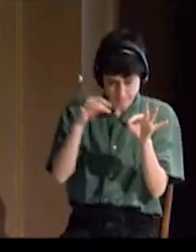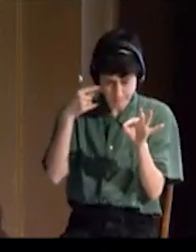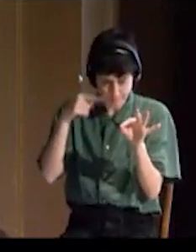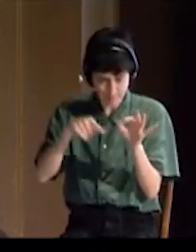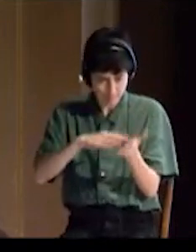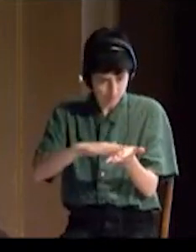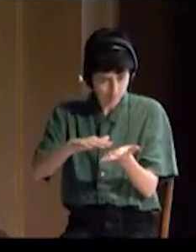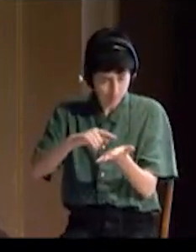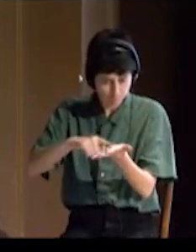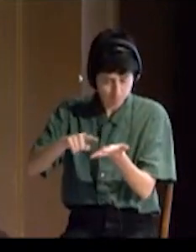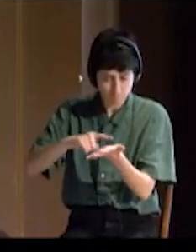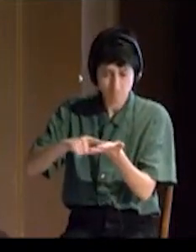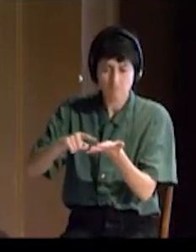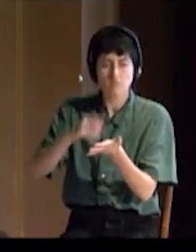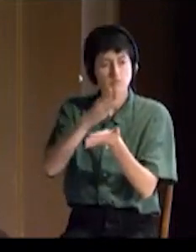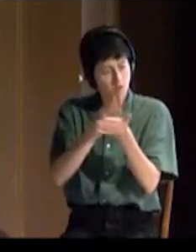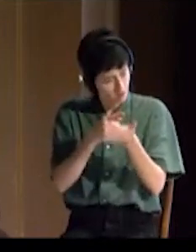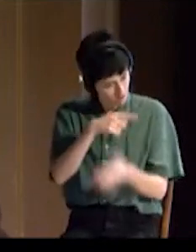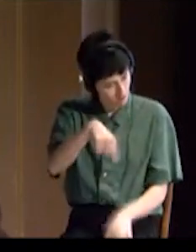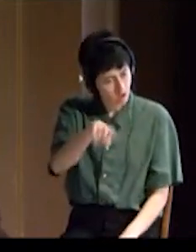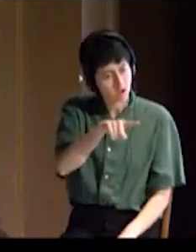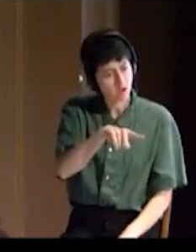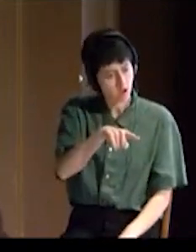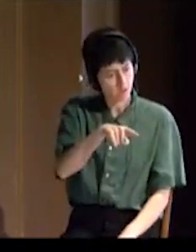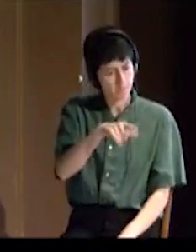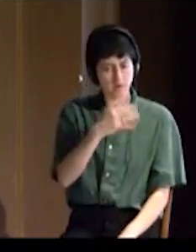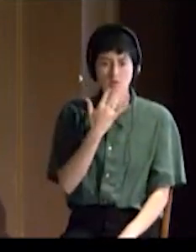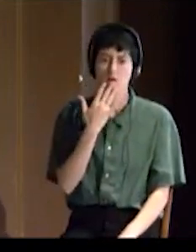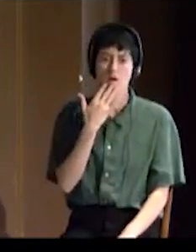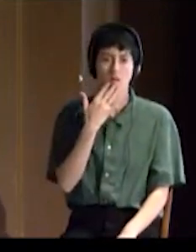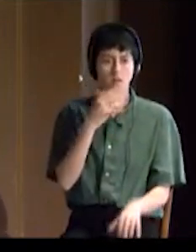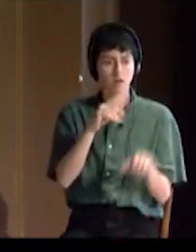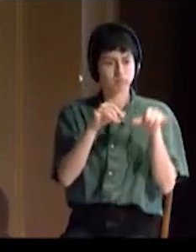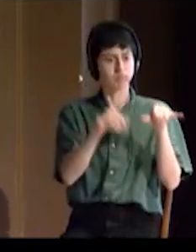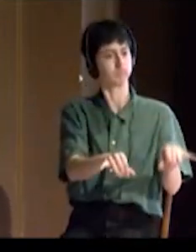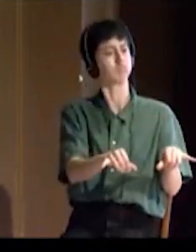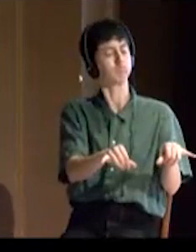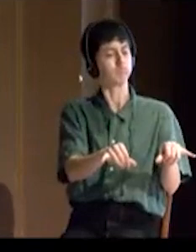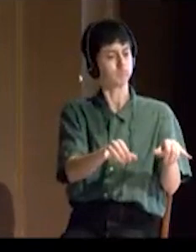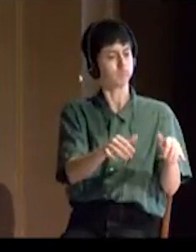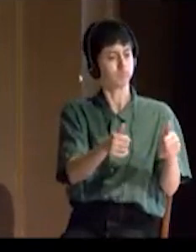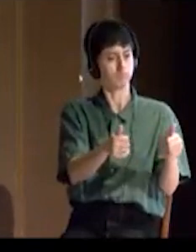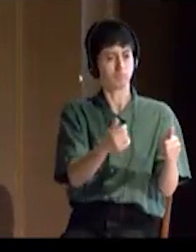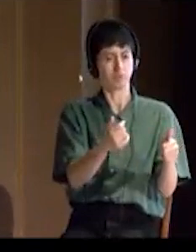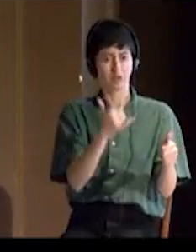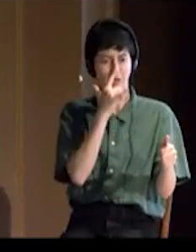it seemed like it was collected yesterday, while some become entirely brown so you don't see the beautiful color